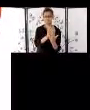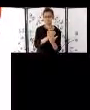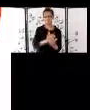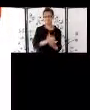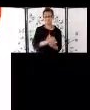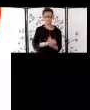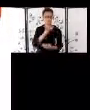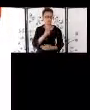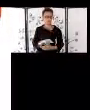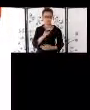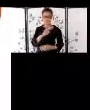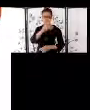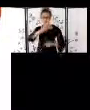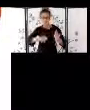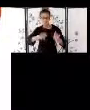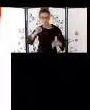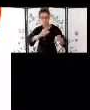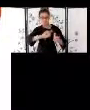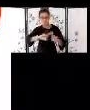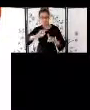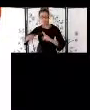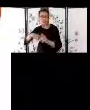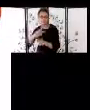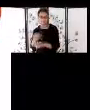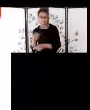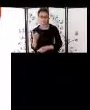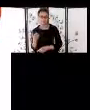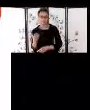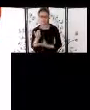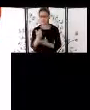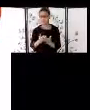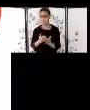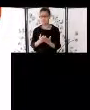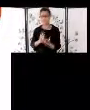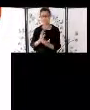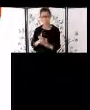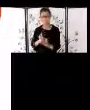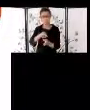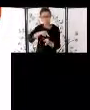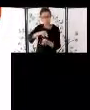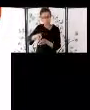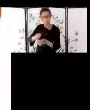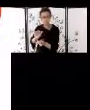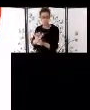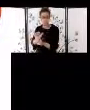and some are discipline-specific. For the purposes of this program, simplicity and readability